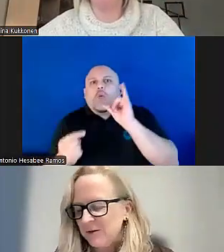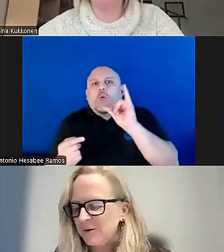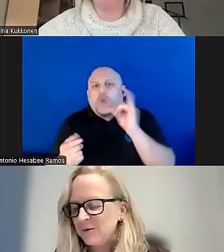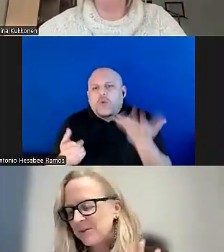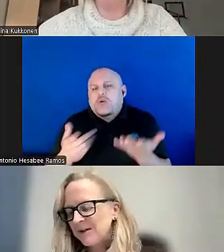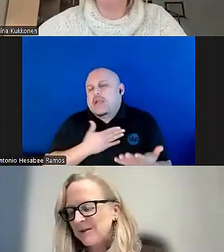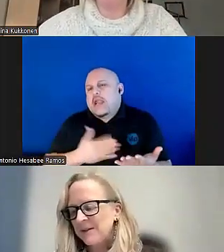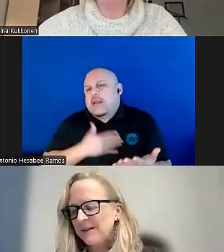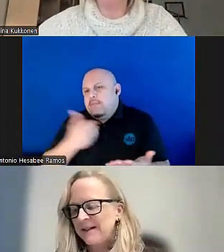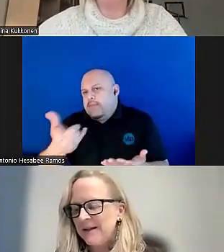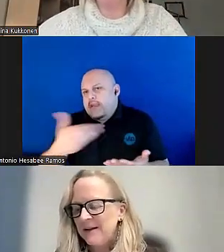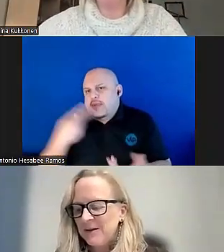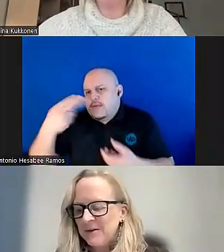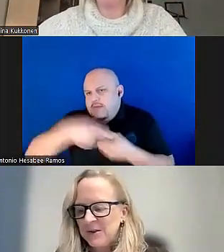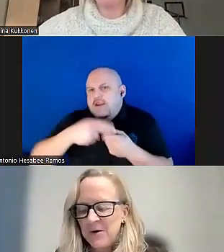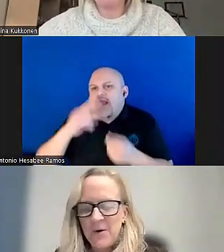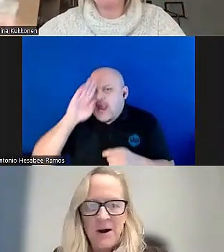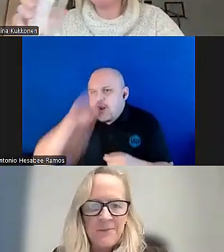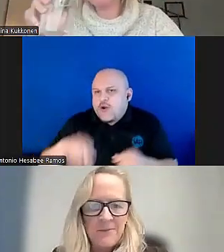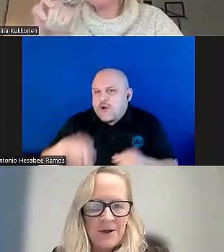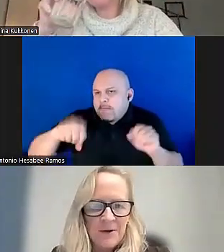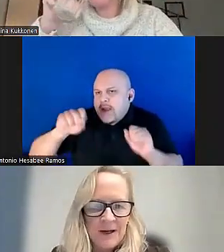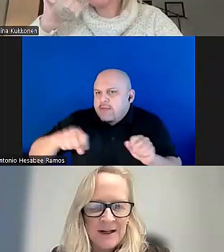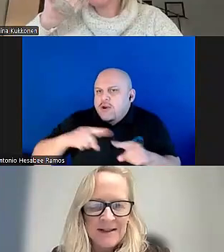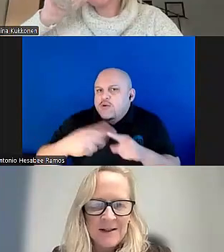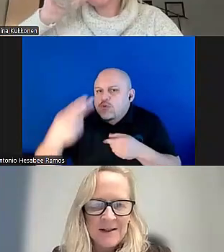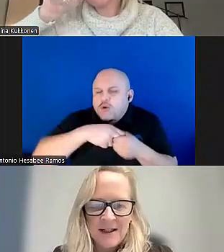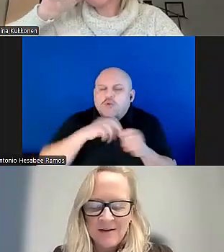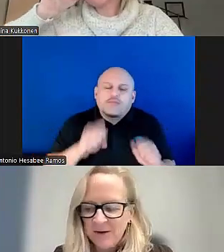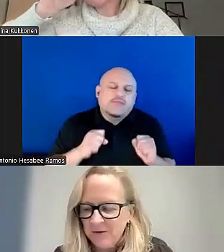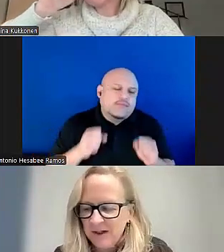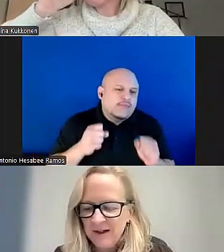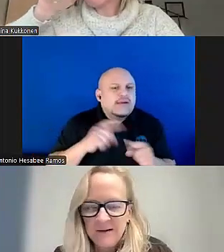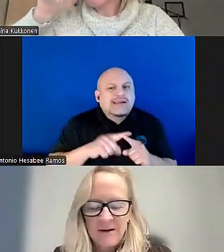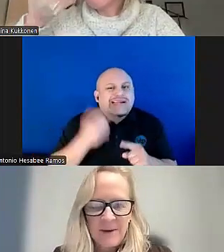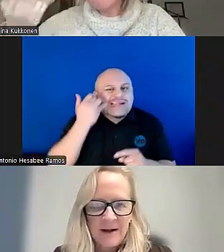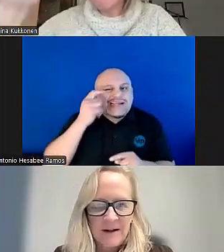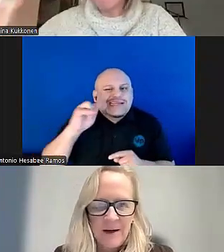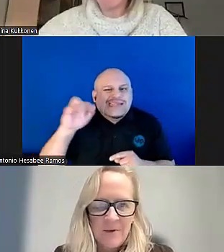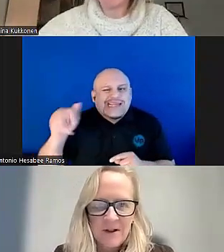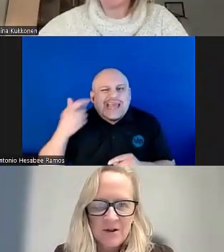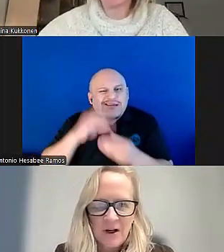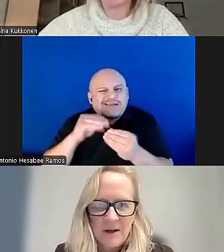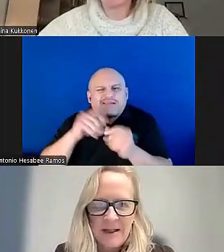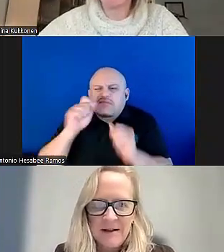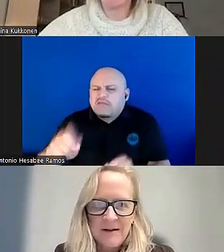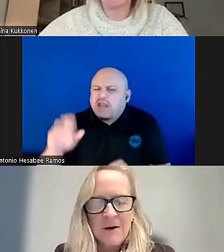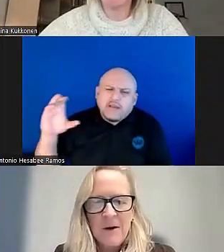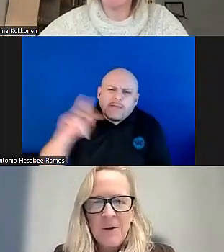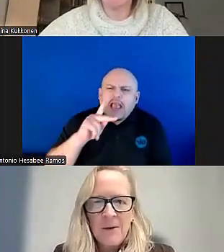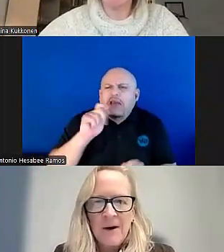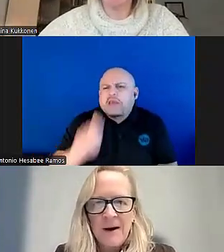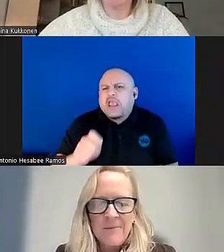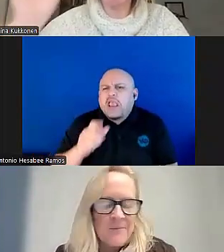knew it was a possibility. So as Tiina was saying, feel free to come back on camera and chime in or